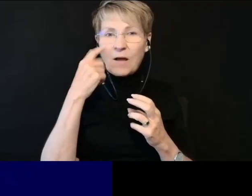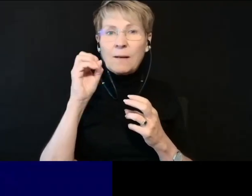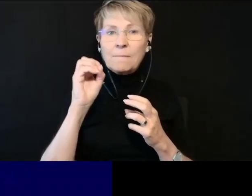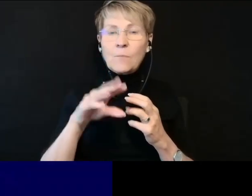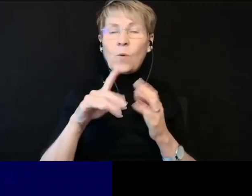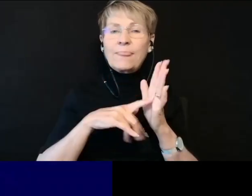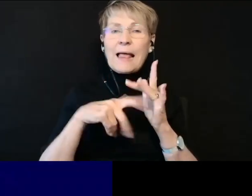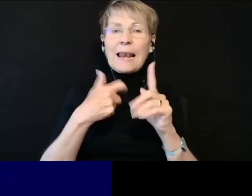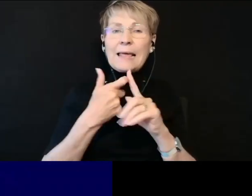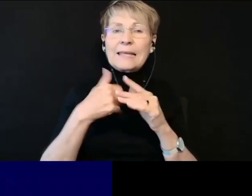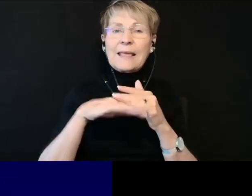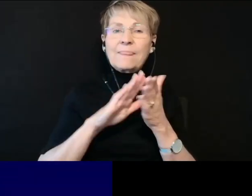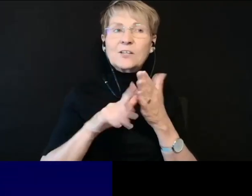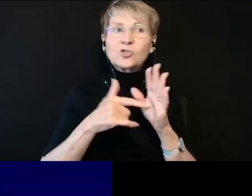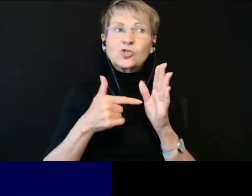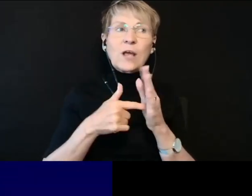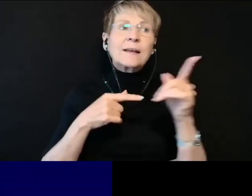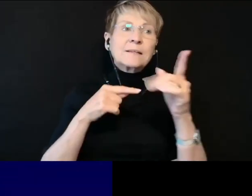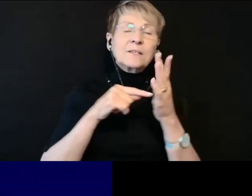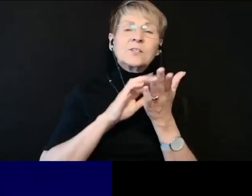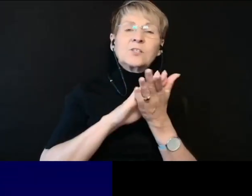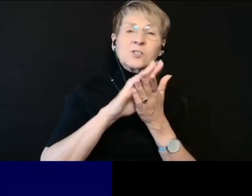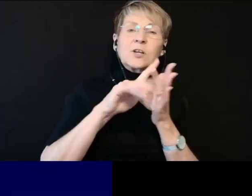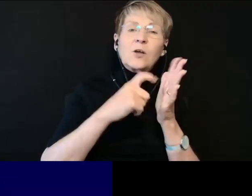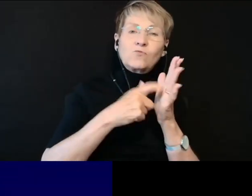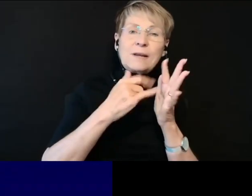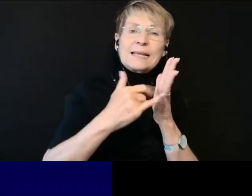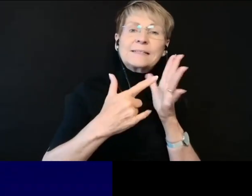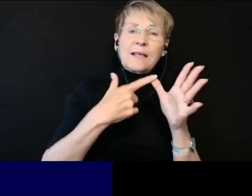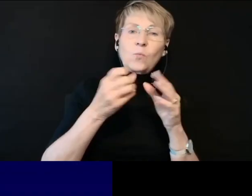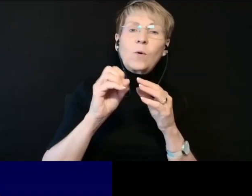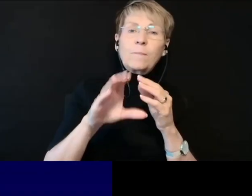Thank you. I can pop the link in the chat. I’ve just got it. The Accessibility